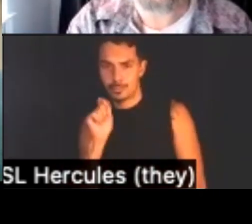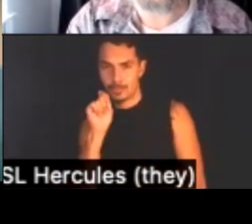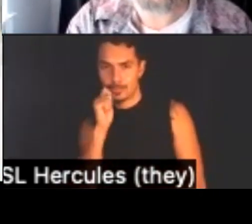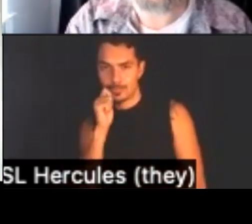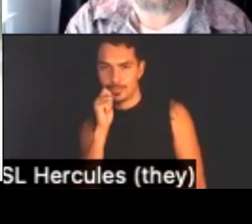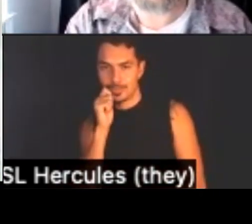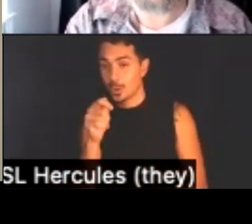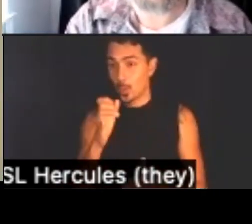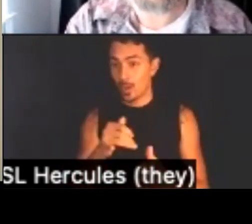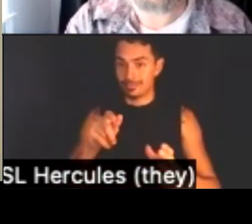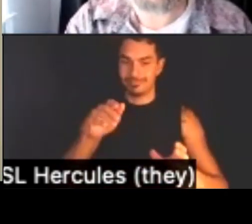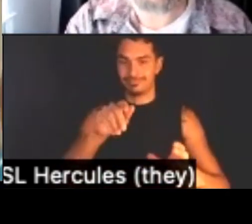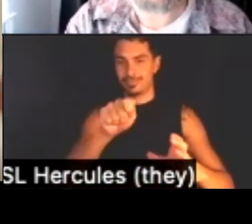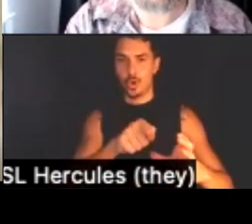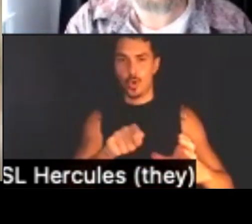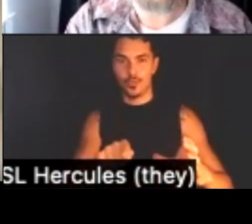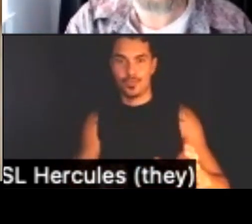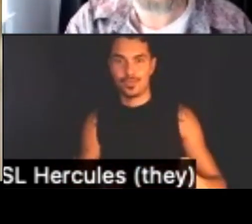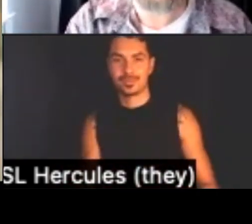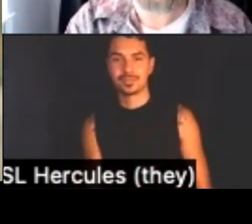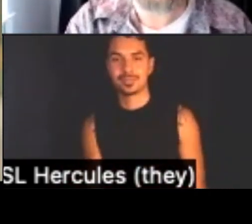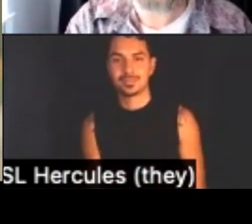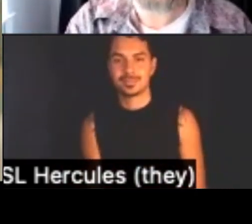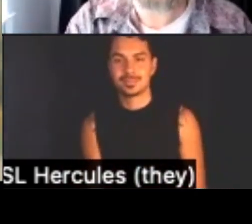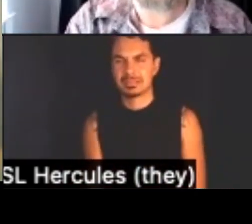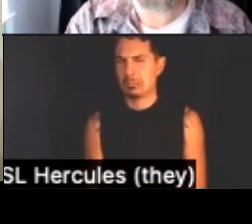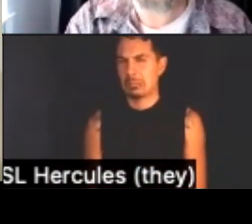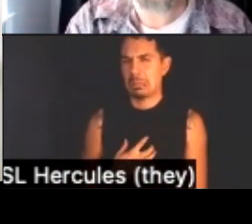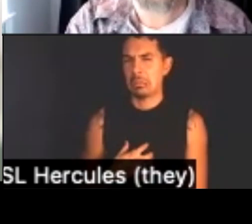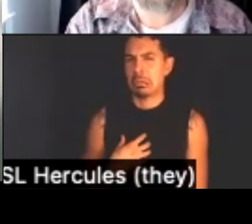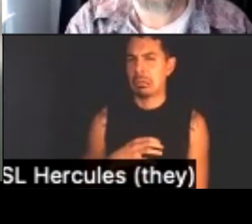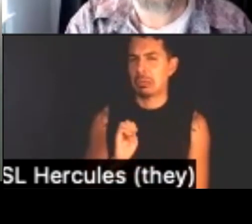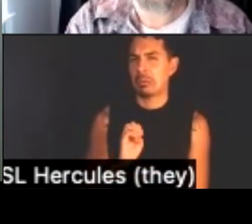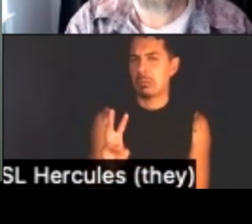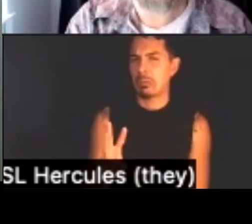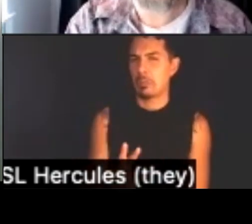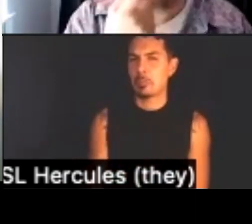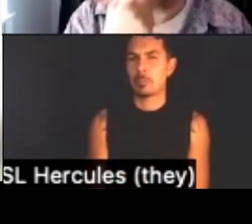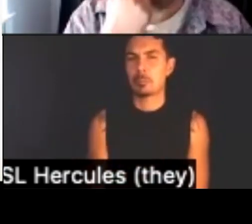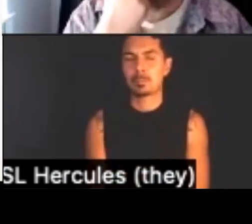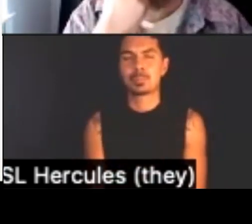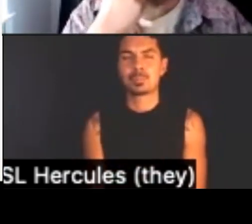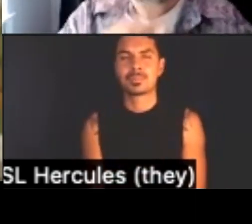Yeah. - Yeah, all right! Ew! The seeds are sticking to me.